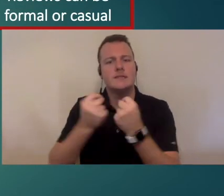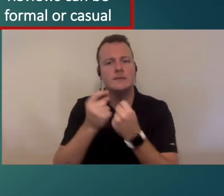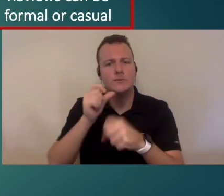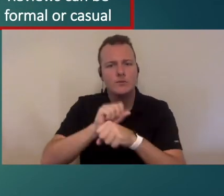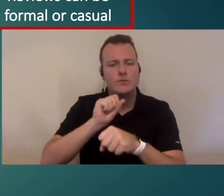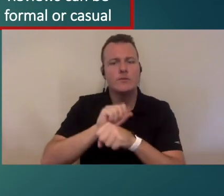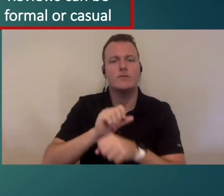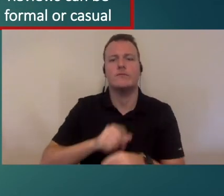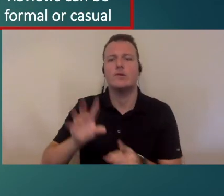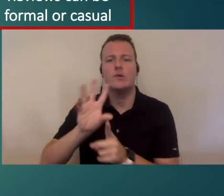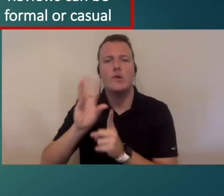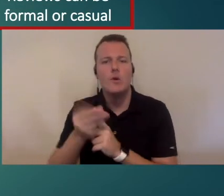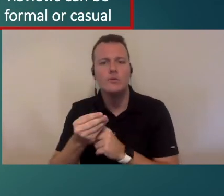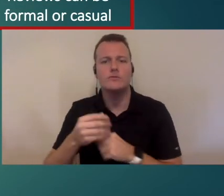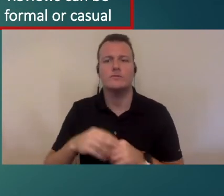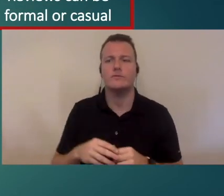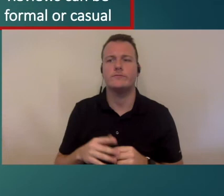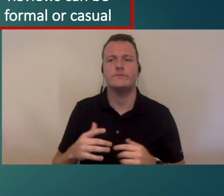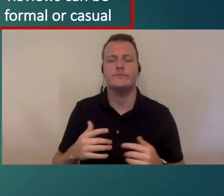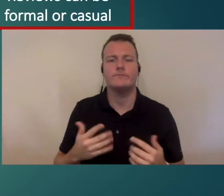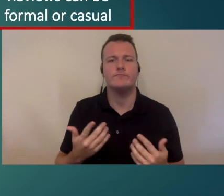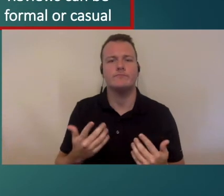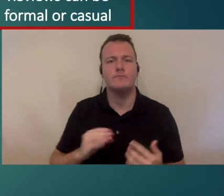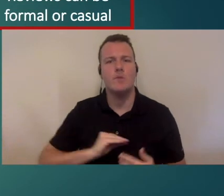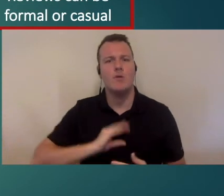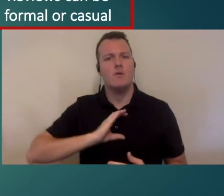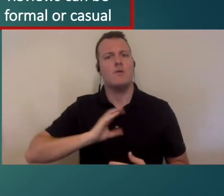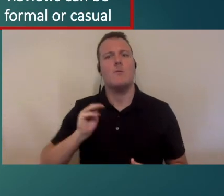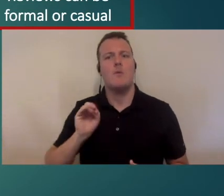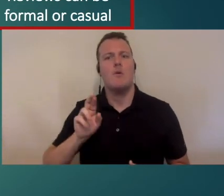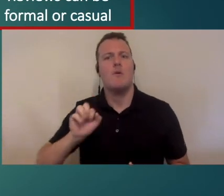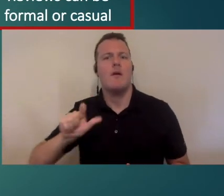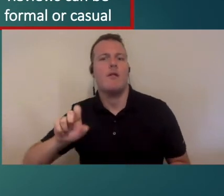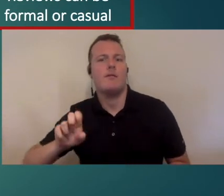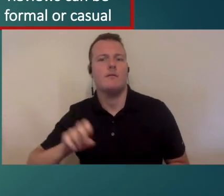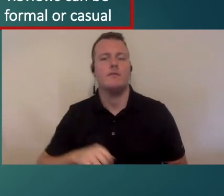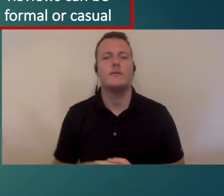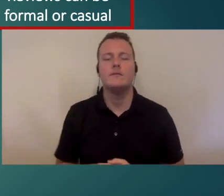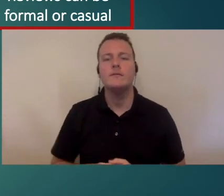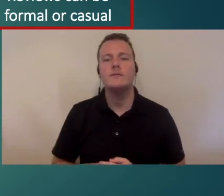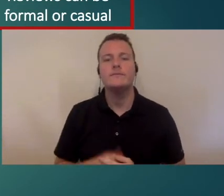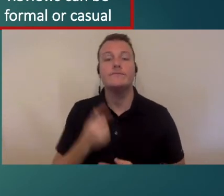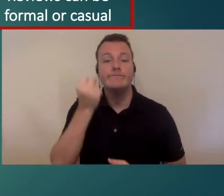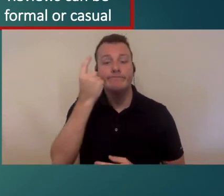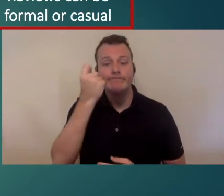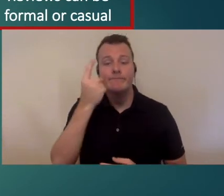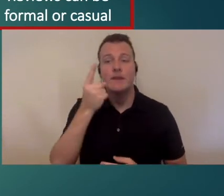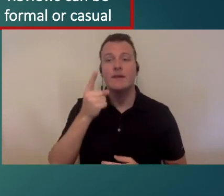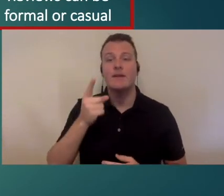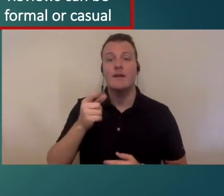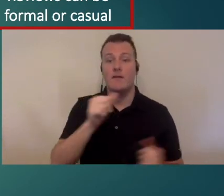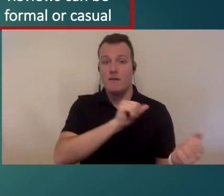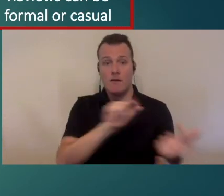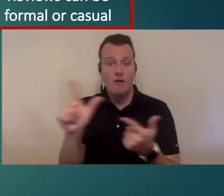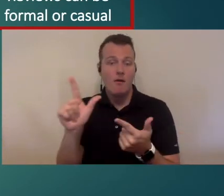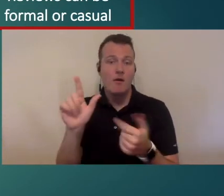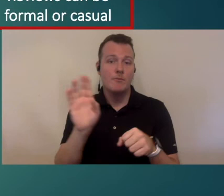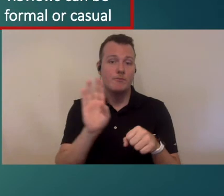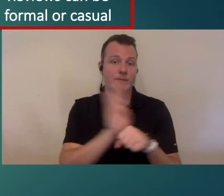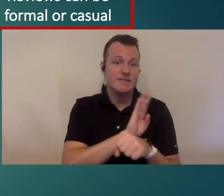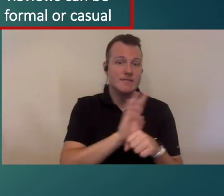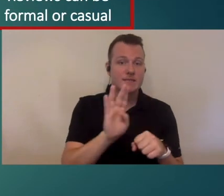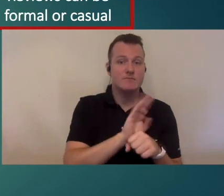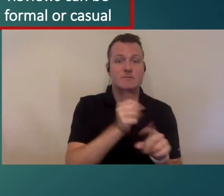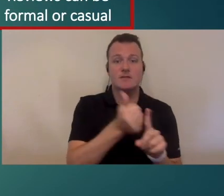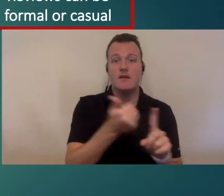And one thing to keep in mind too is not every practice or company holds annual